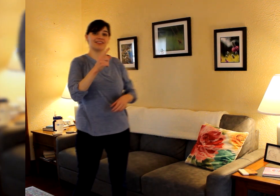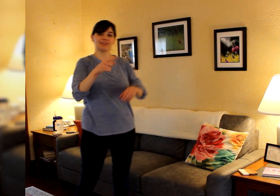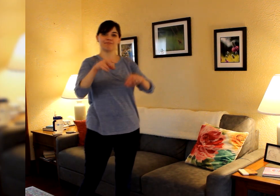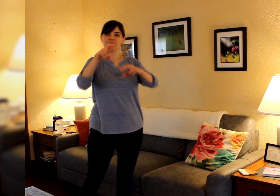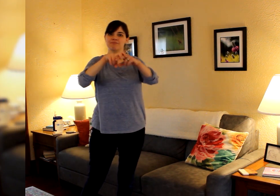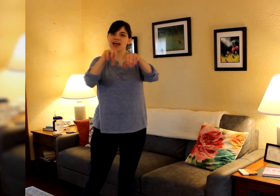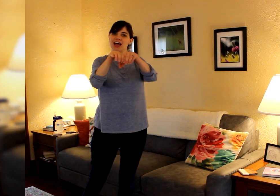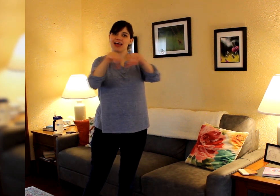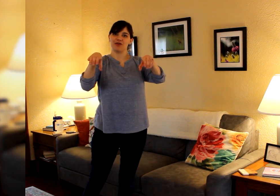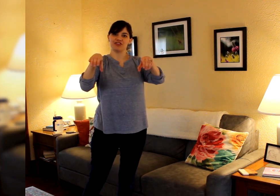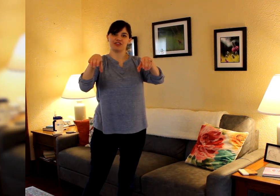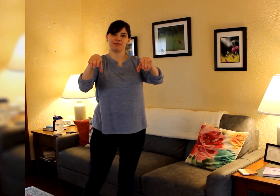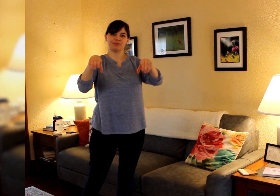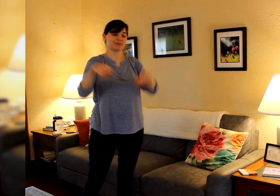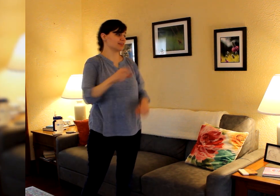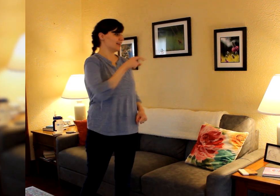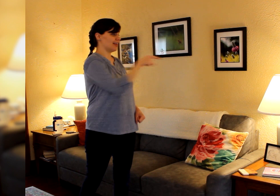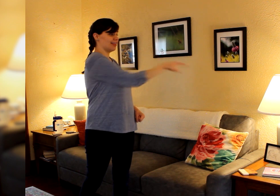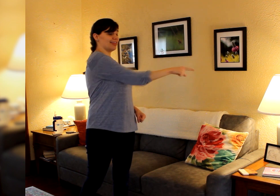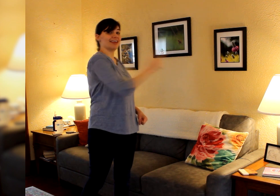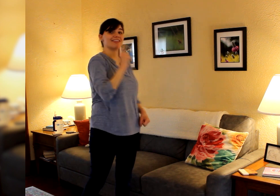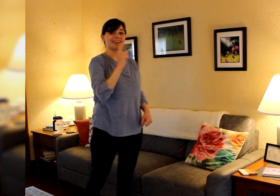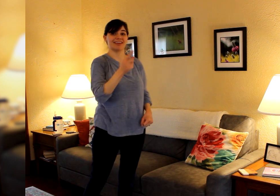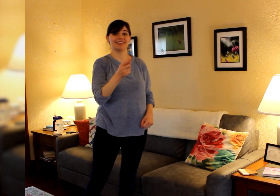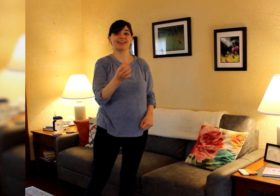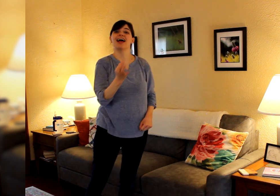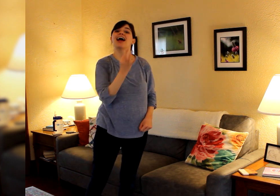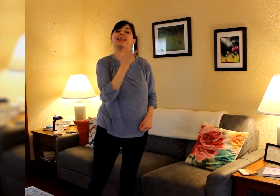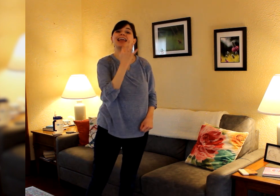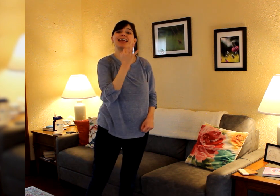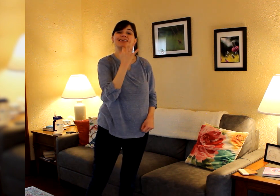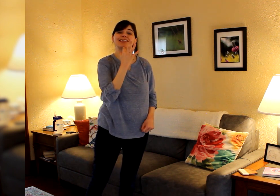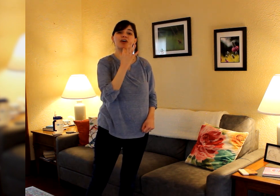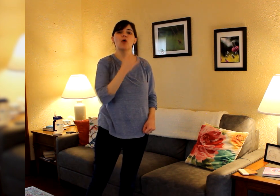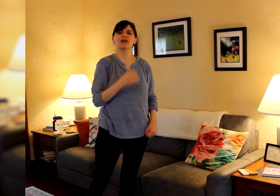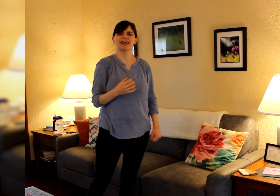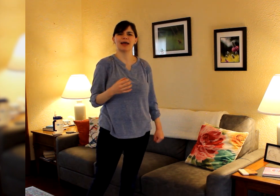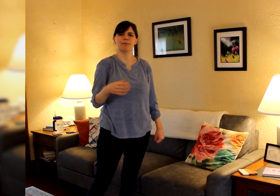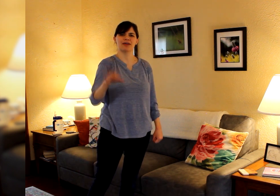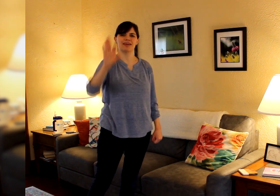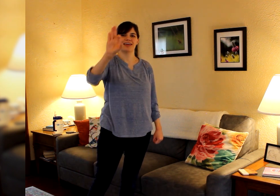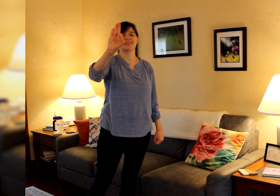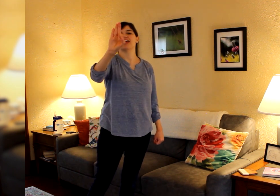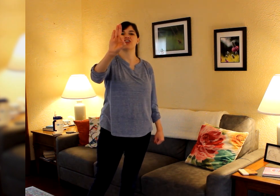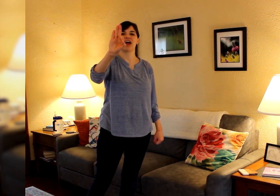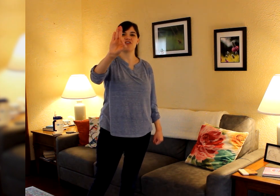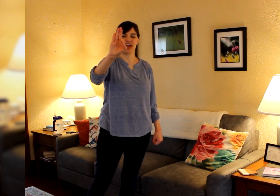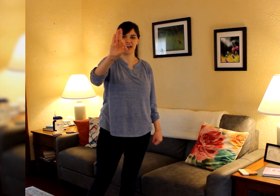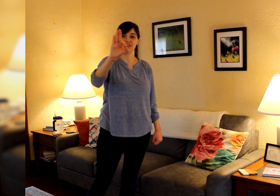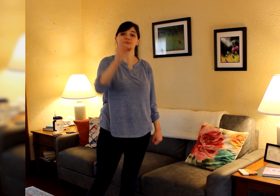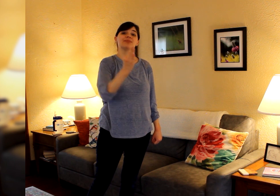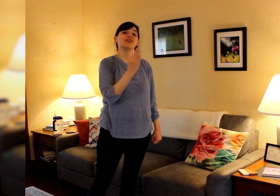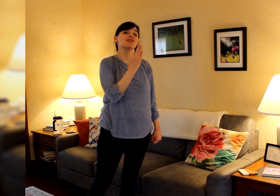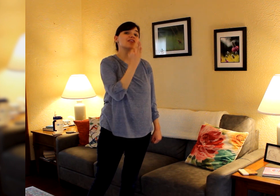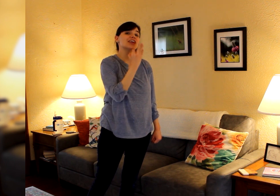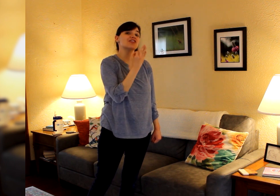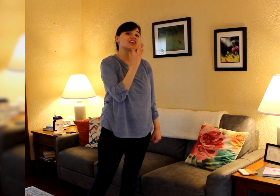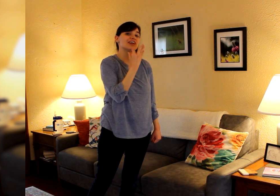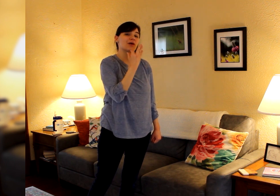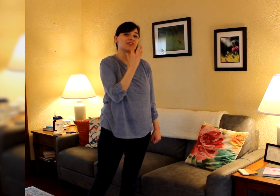a couch,. This is a light or a lamp. Take your F-hand, flick your chin a couple